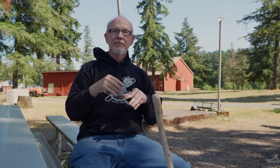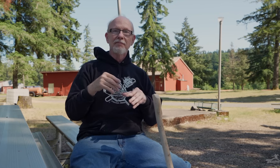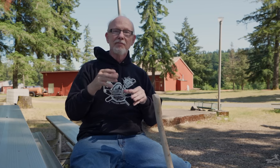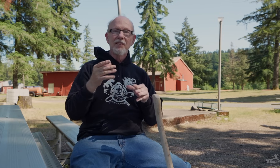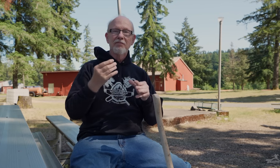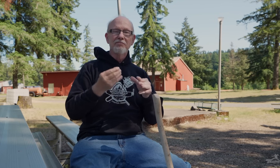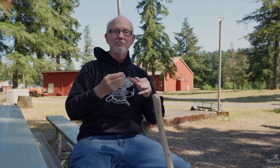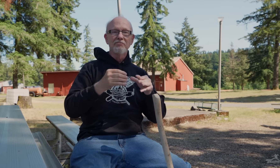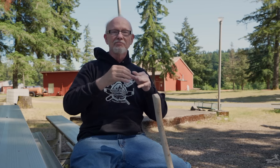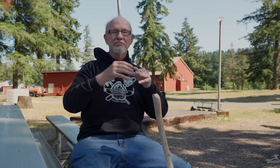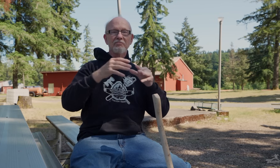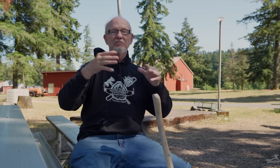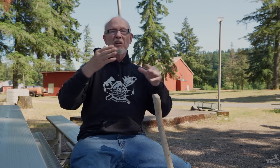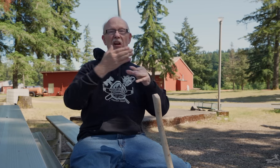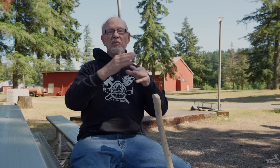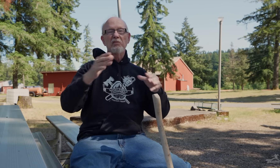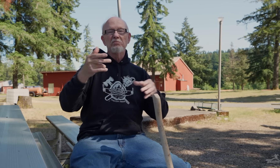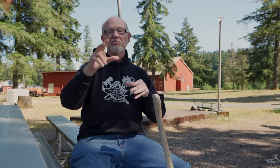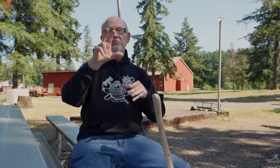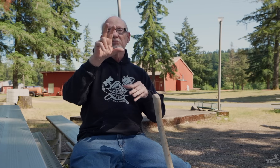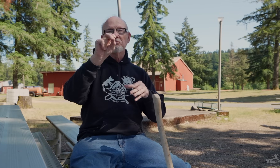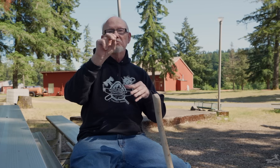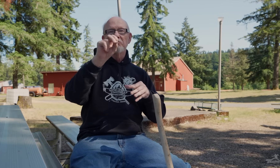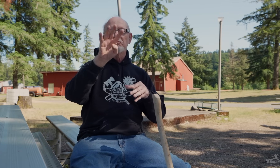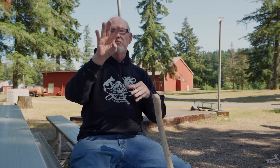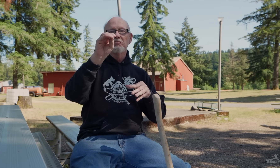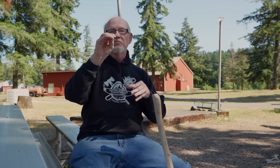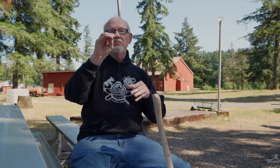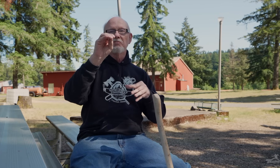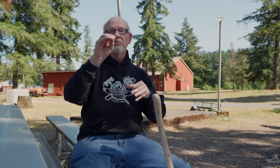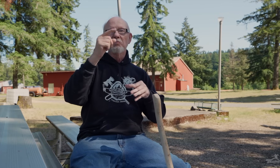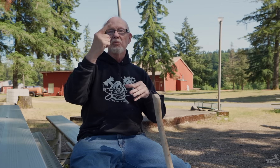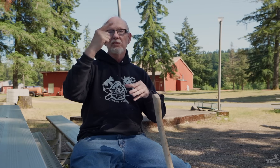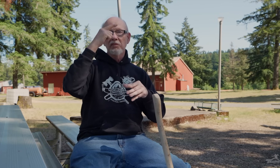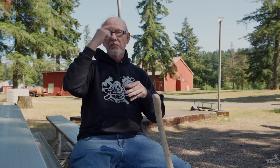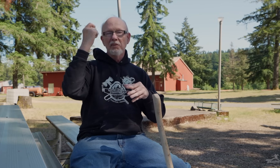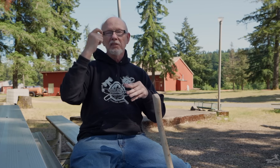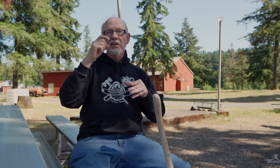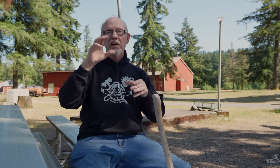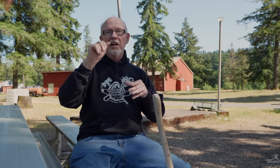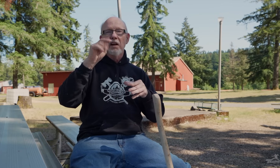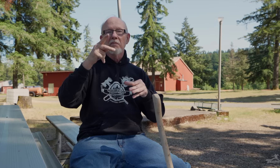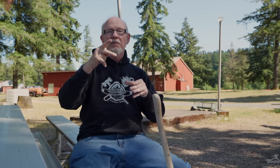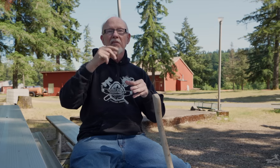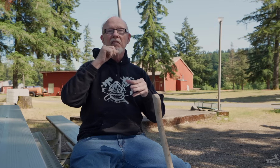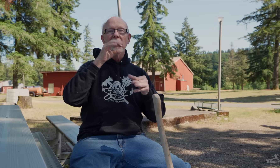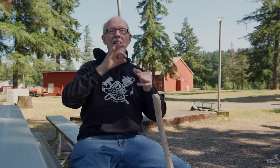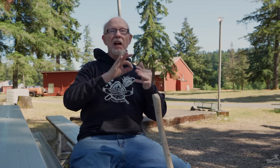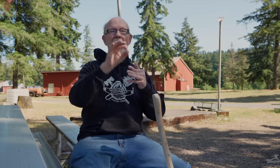It grew over time. On average, there are 30–40 deaf camps in one summer—